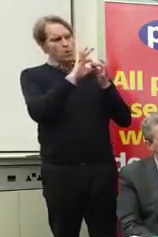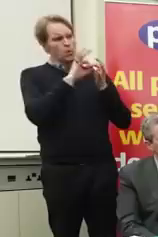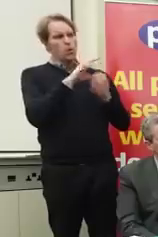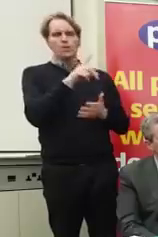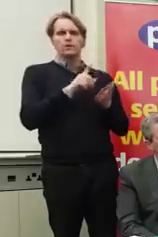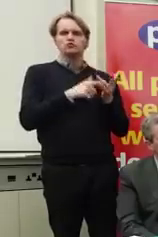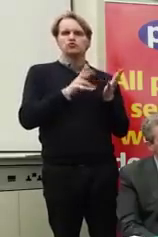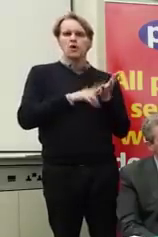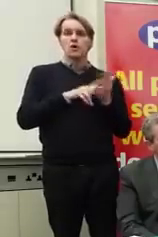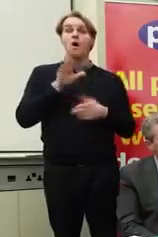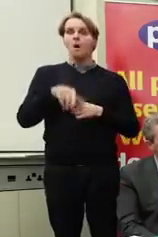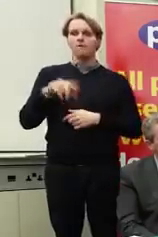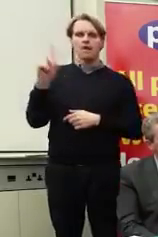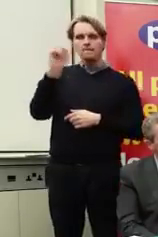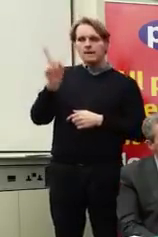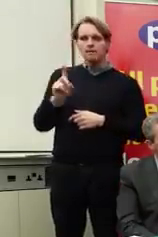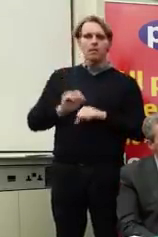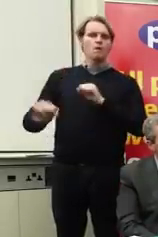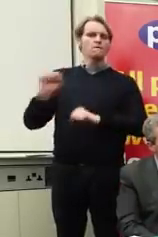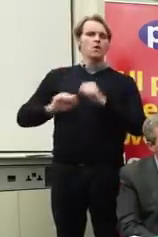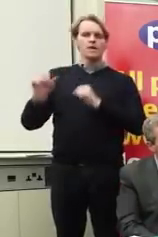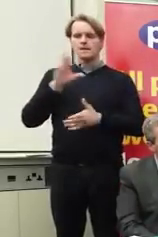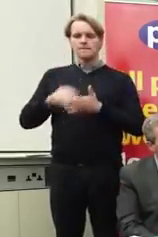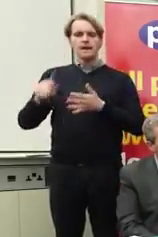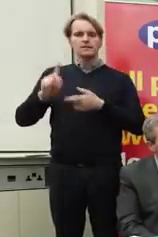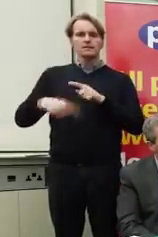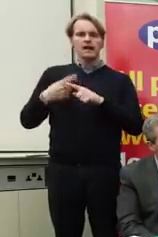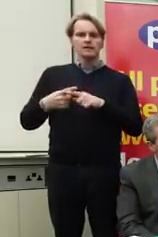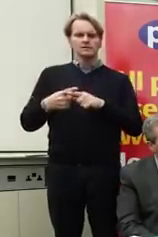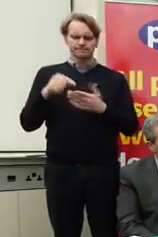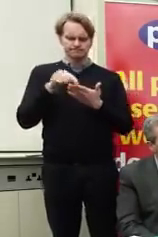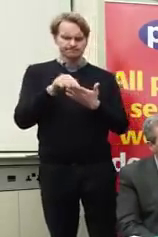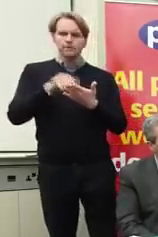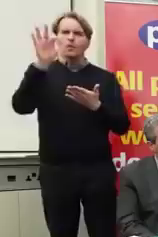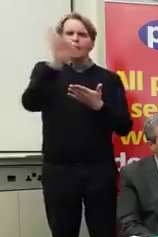tax evasion and we've got a specific message from Phil in HMRC who says that